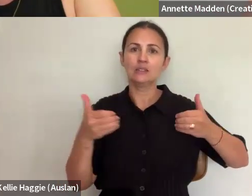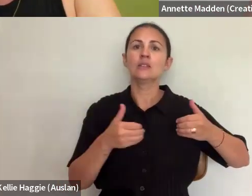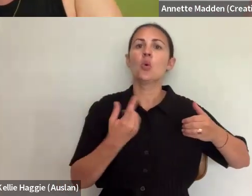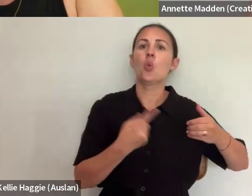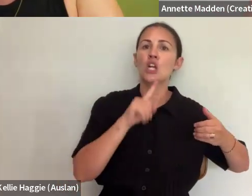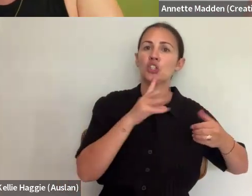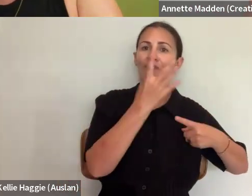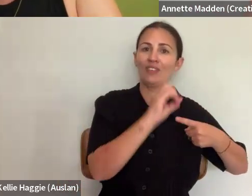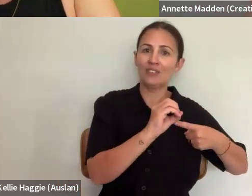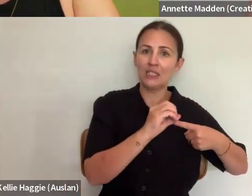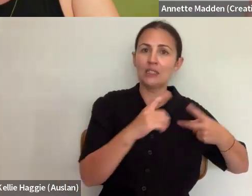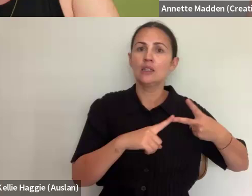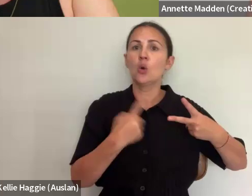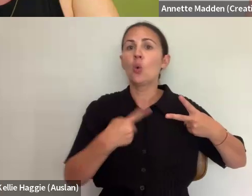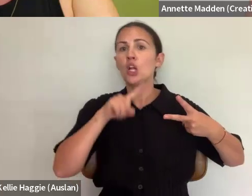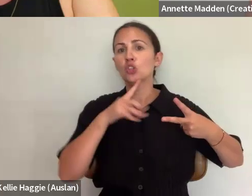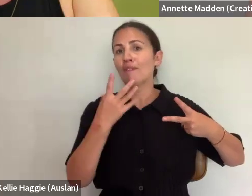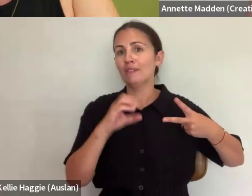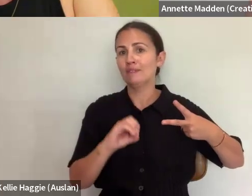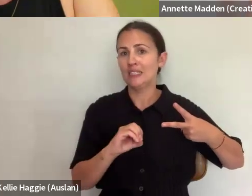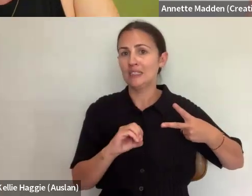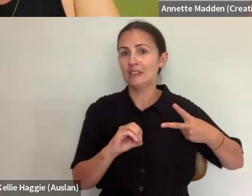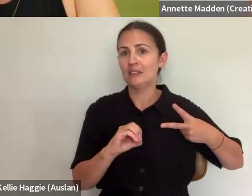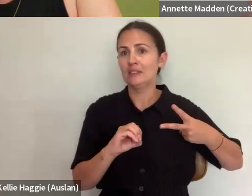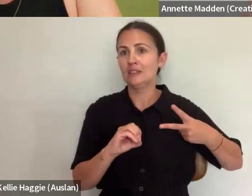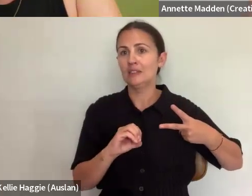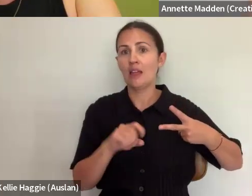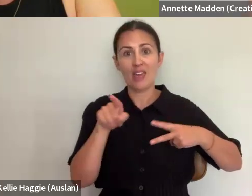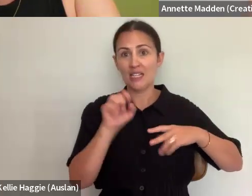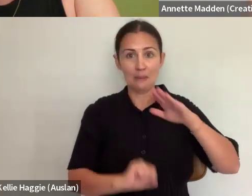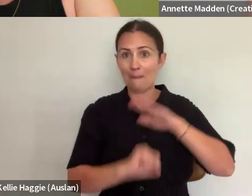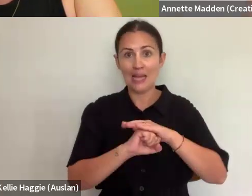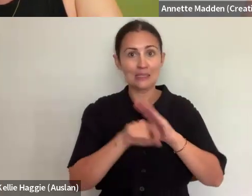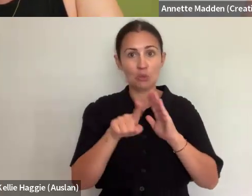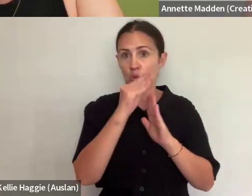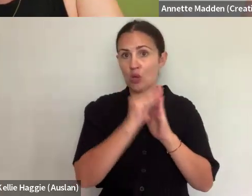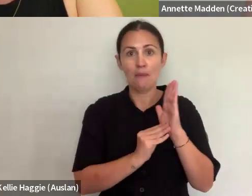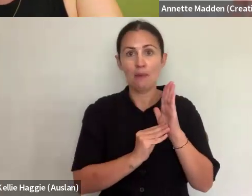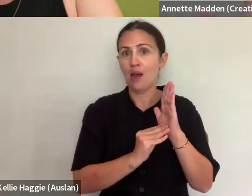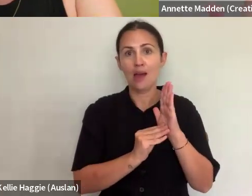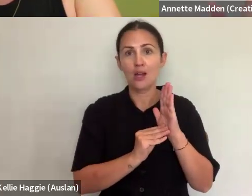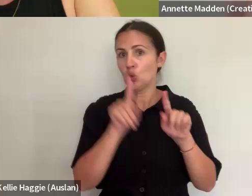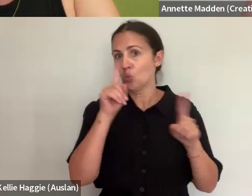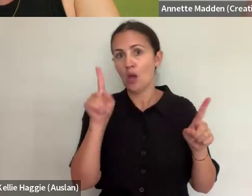to hundred in the first year and 100 in the second, we do need to see that 154 each year